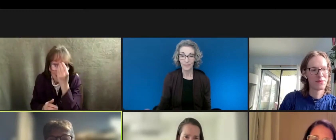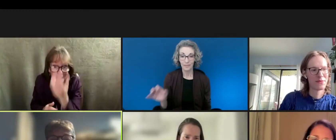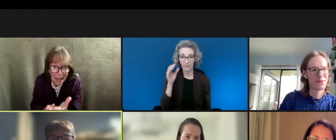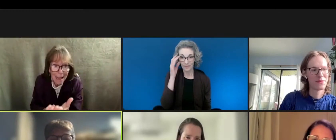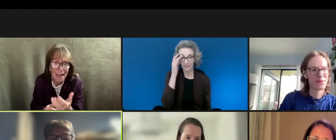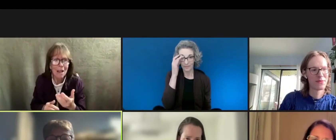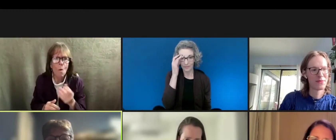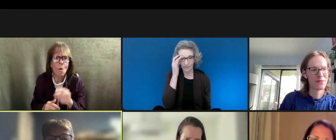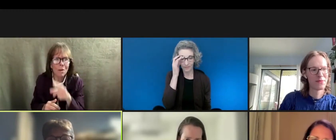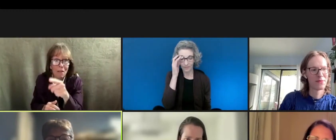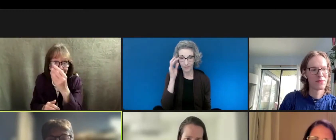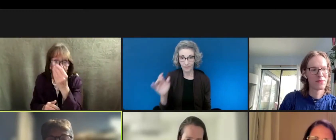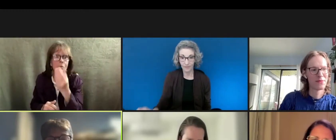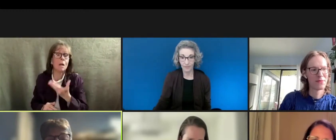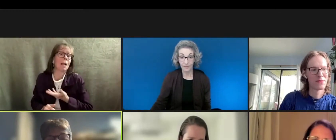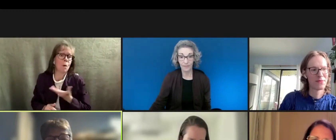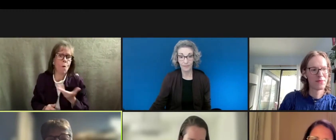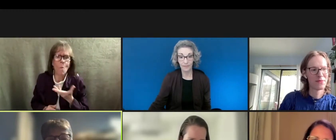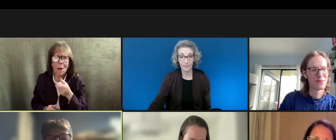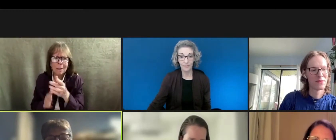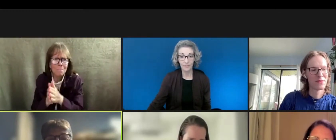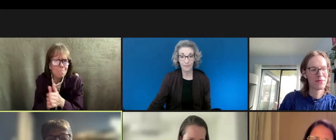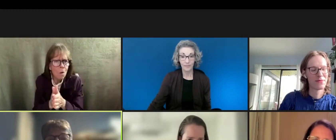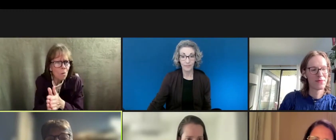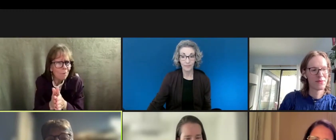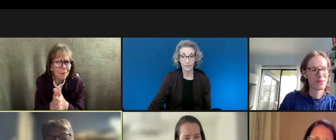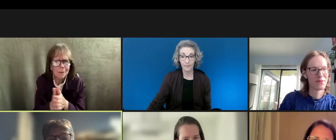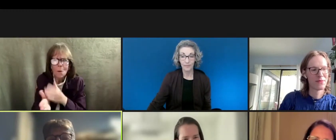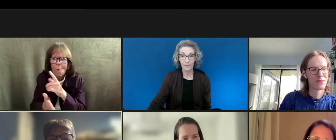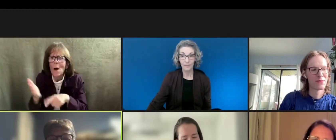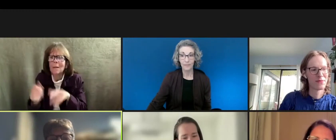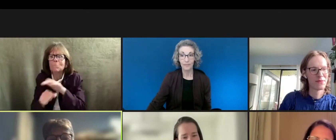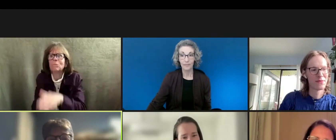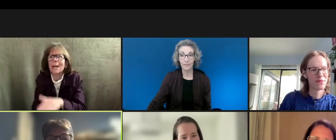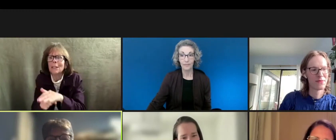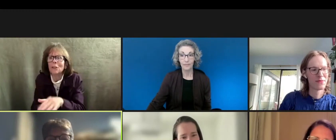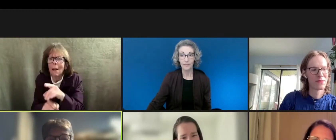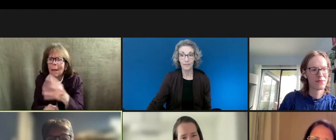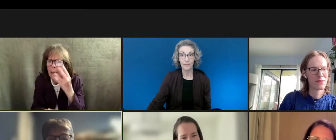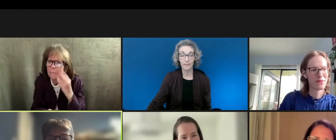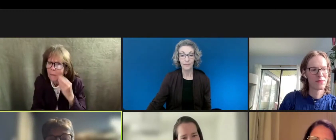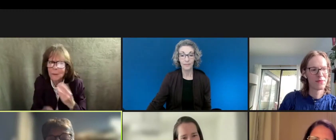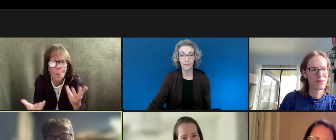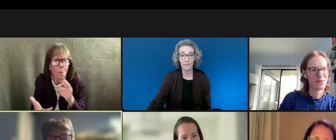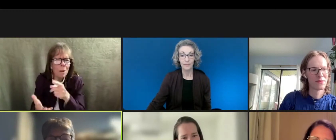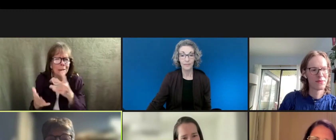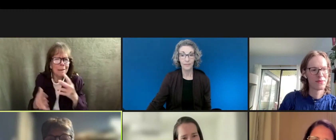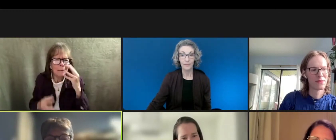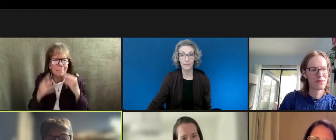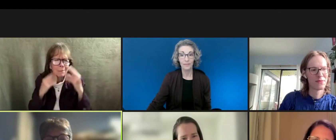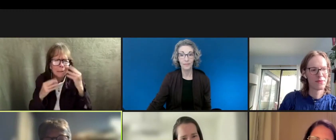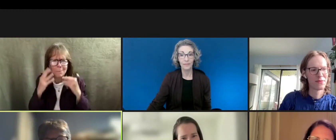what what pressures are they, are they under and, you know, what is their background and what impact what they think.